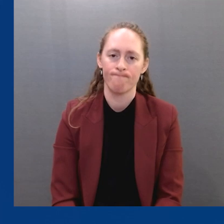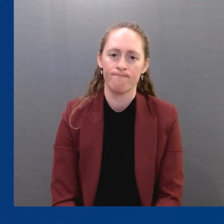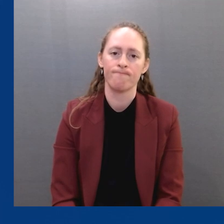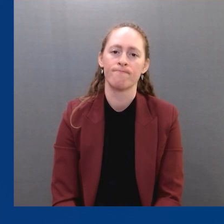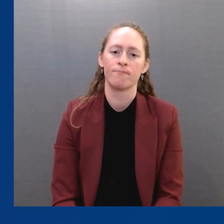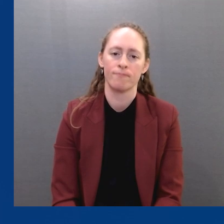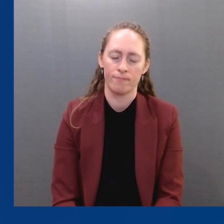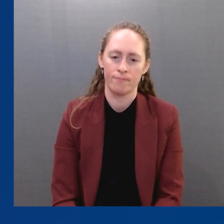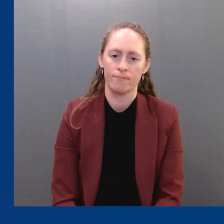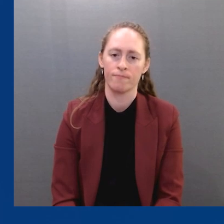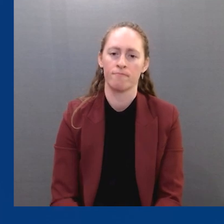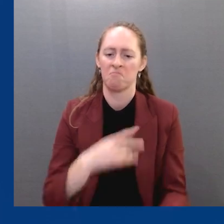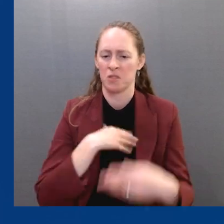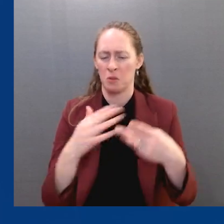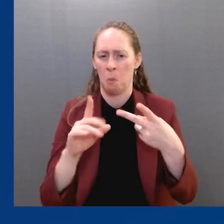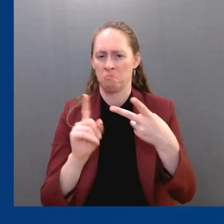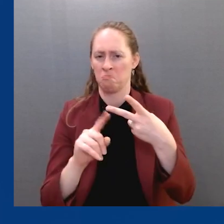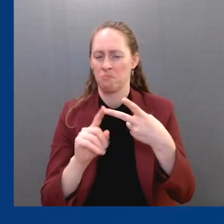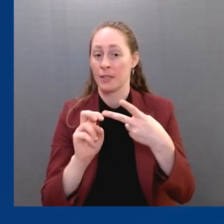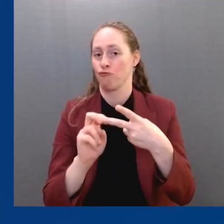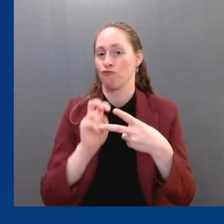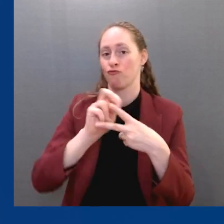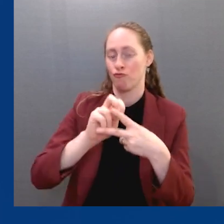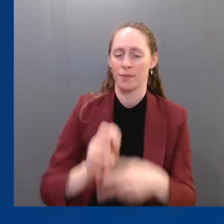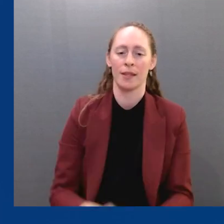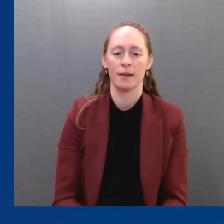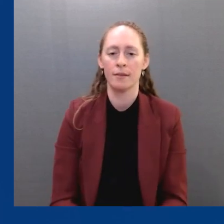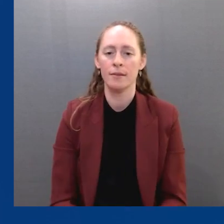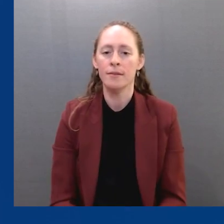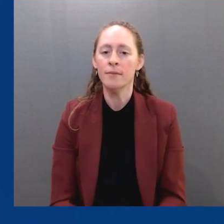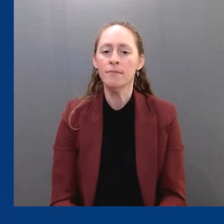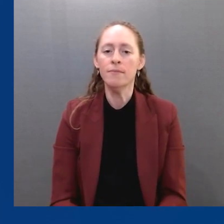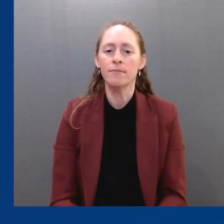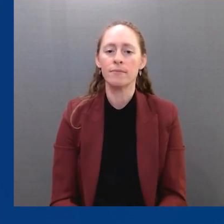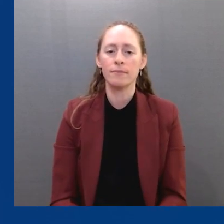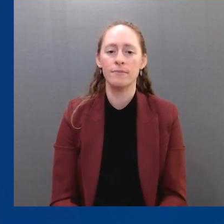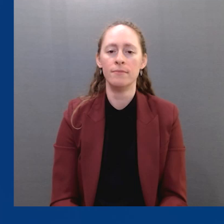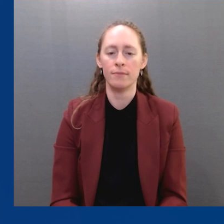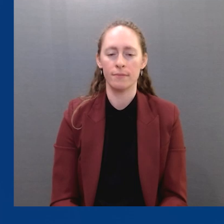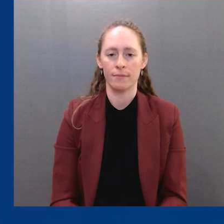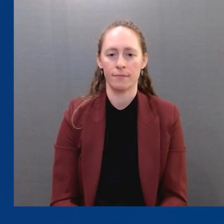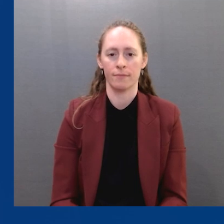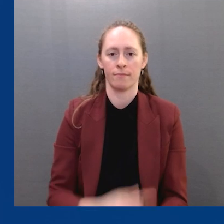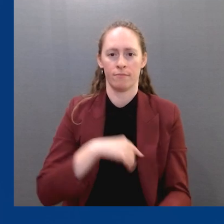which is we don't have exact time again. We're just you know, obviously just a couple of weeks ago